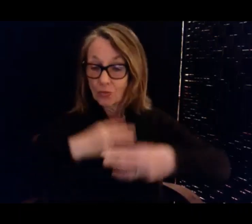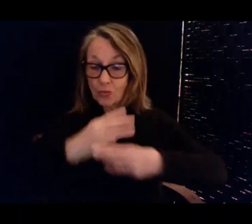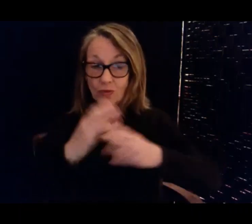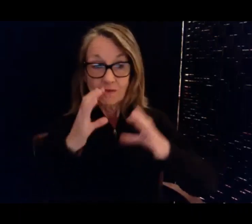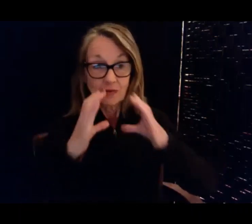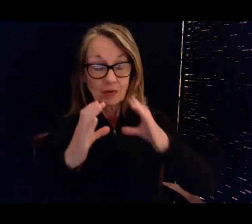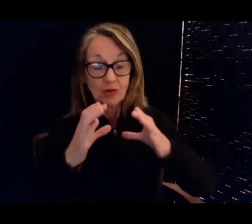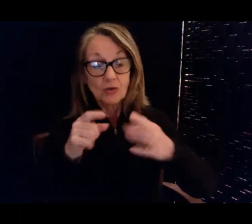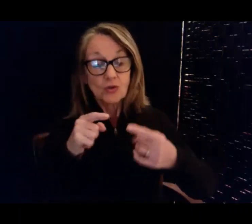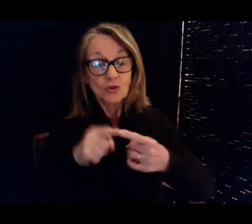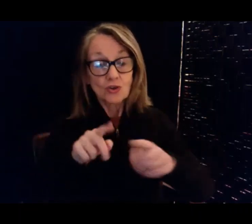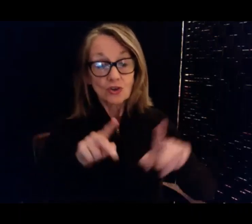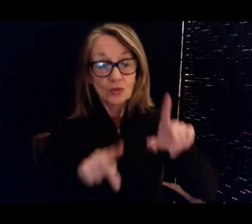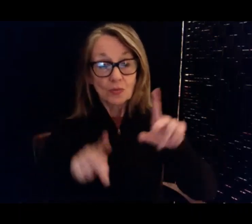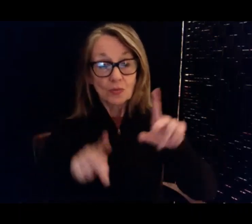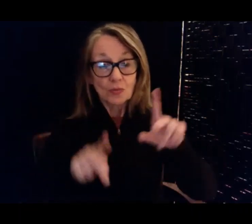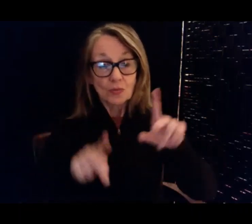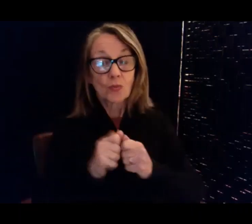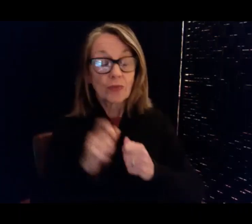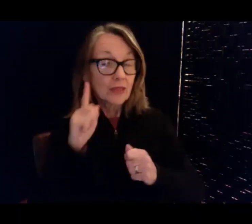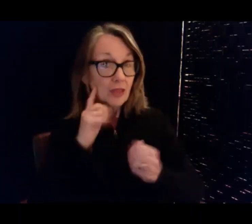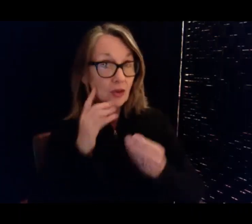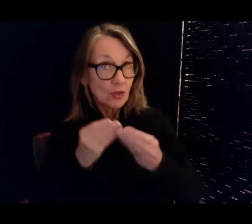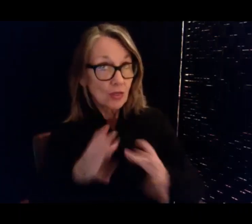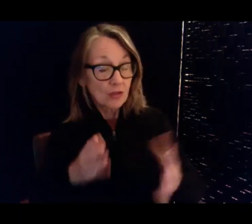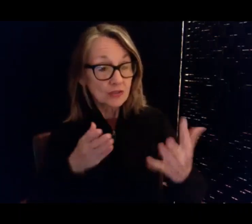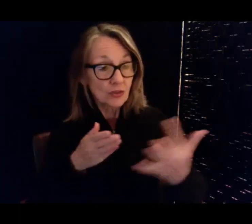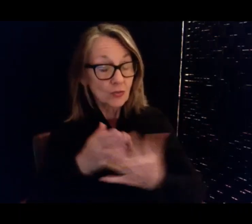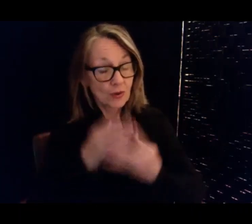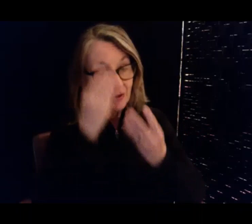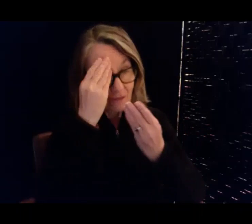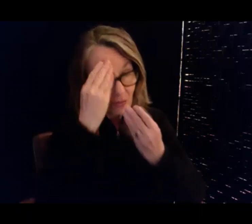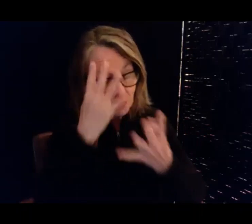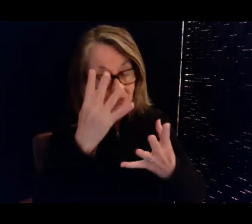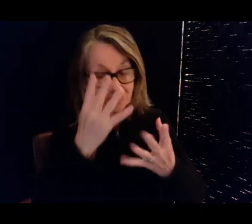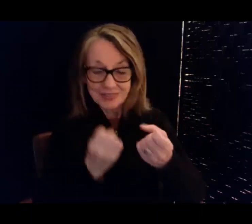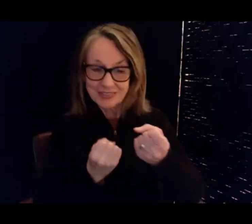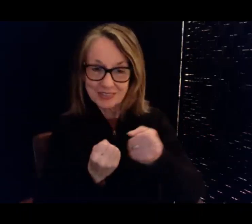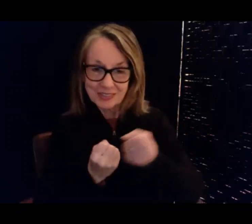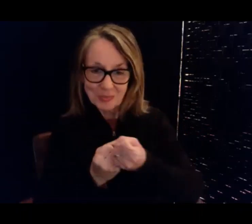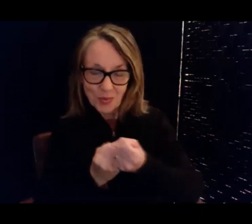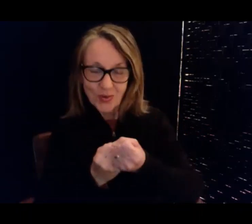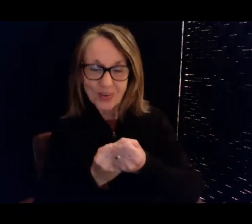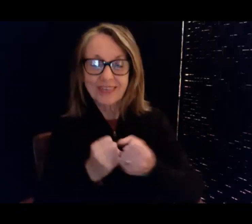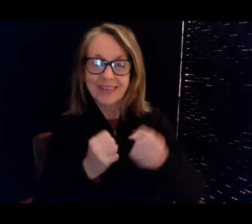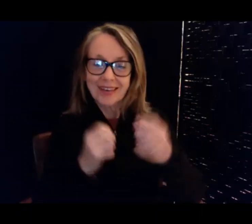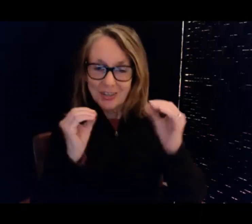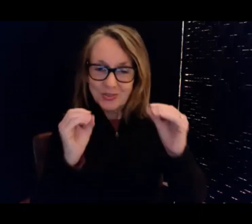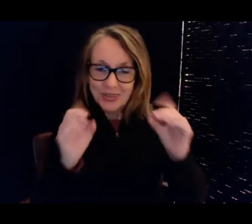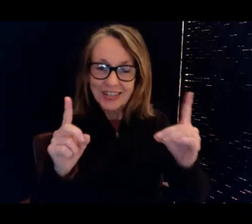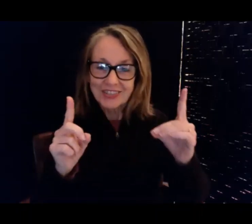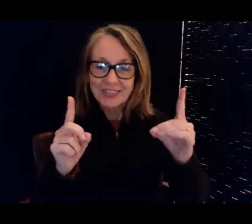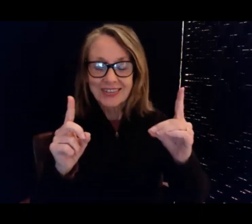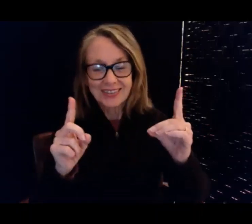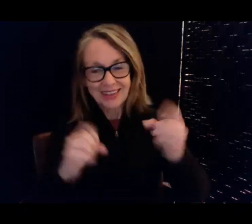information, education, support and advocacy